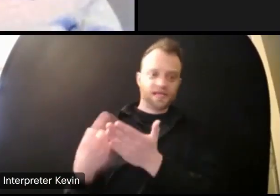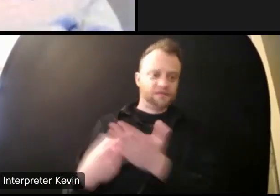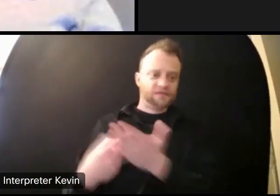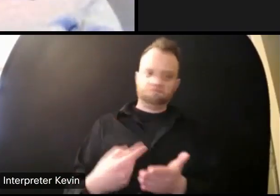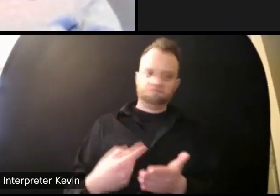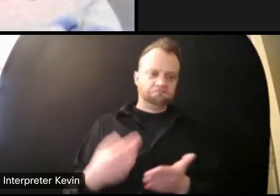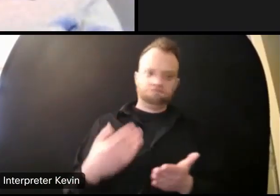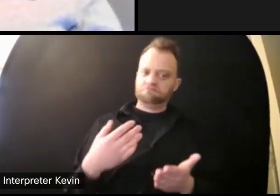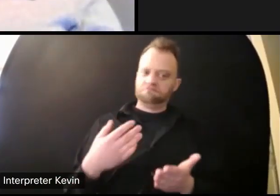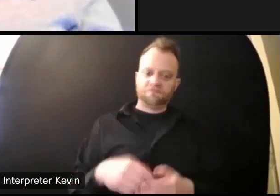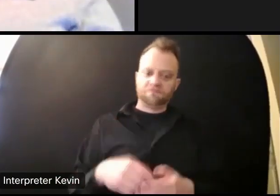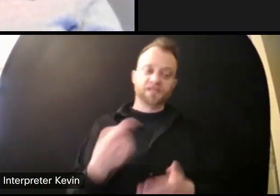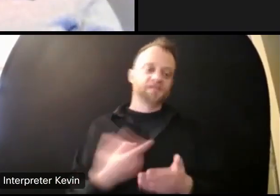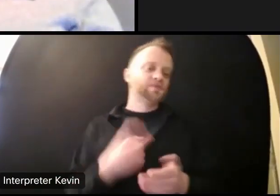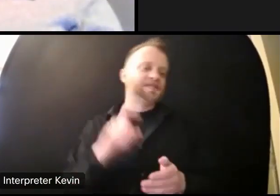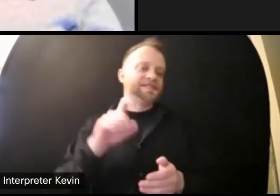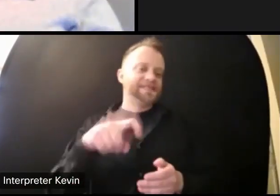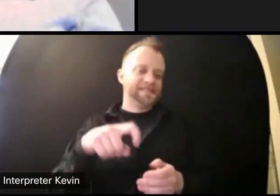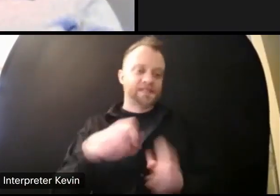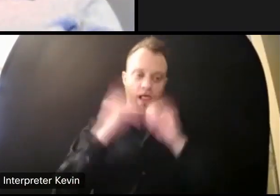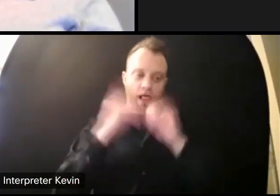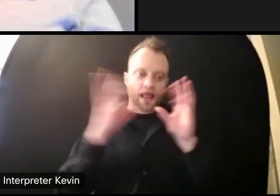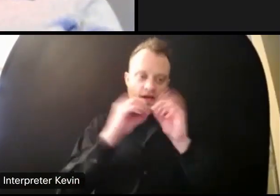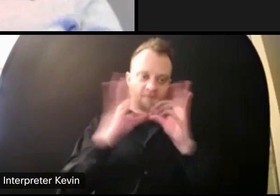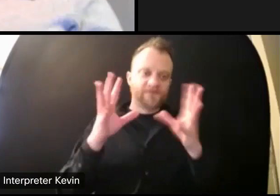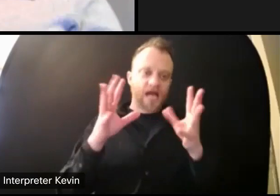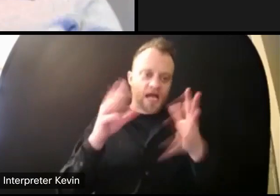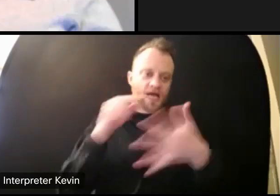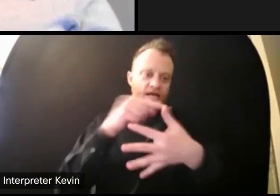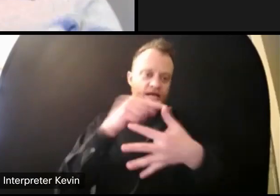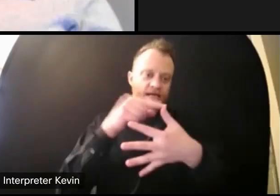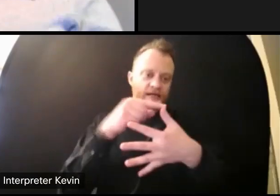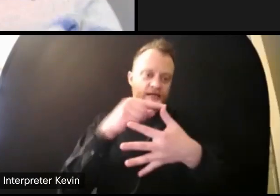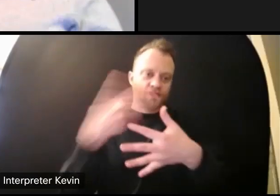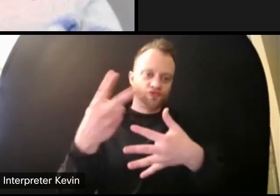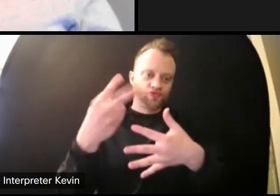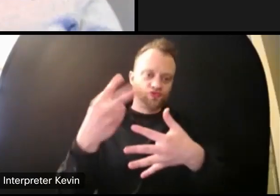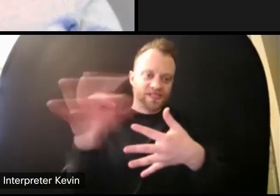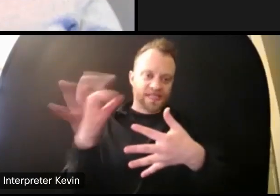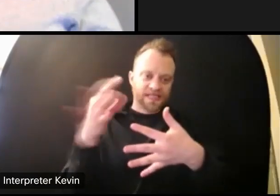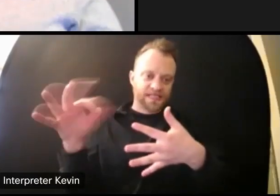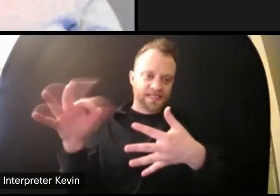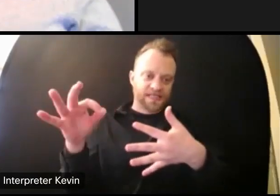means because we've already put out the uh the agenda with a, you know, with a tagline on it.